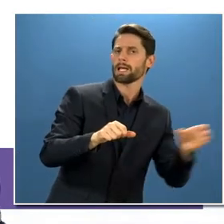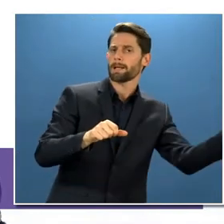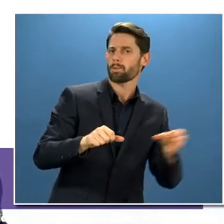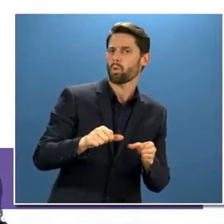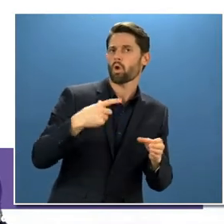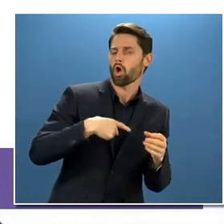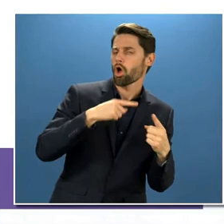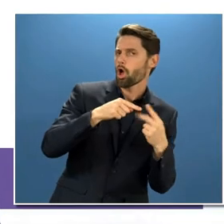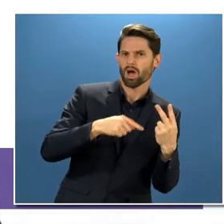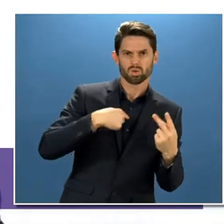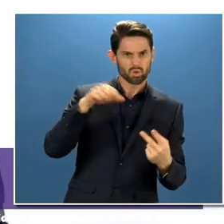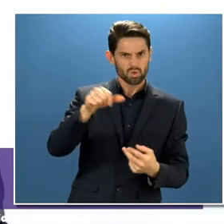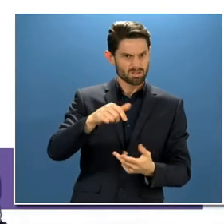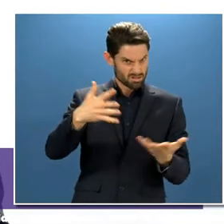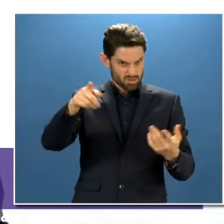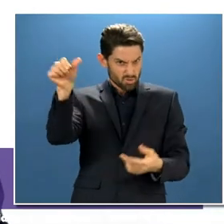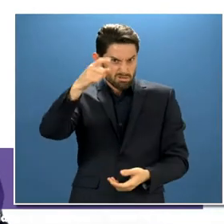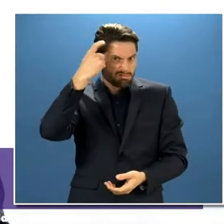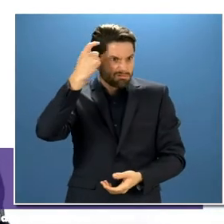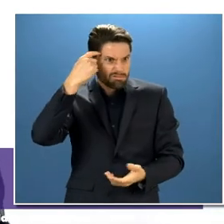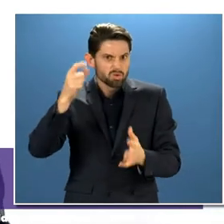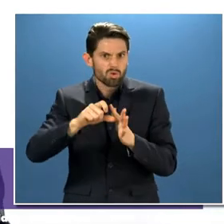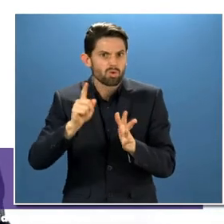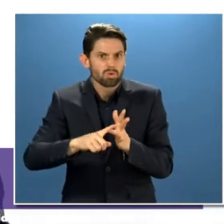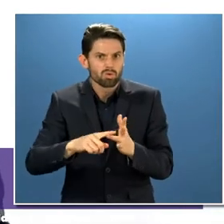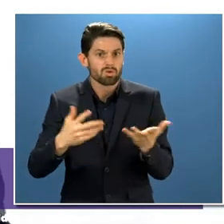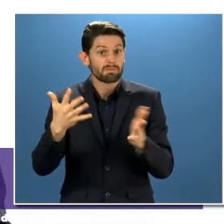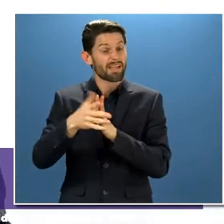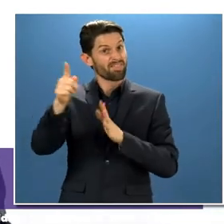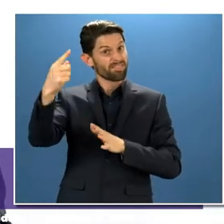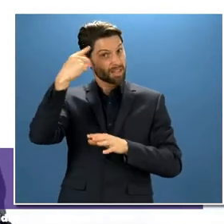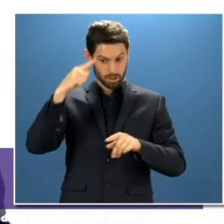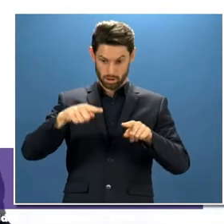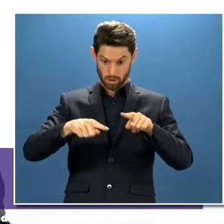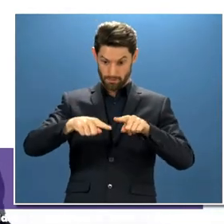We want organisations, when they consider issues like diversity, to understand that disability is the